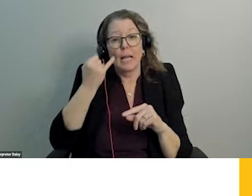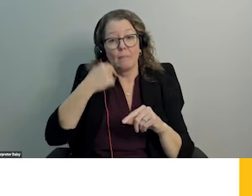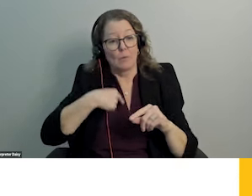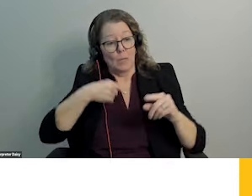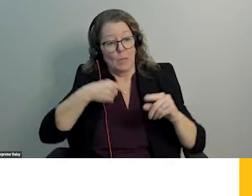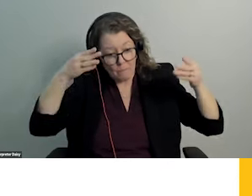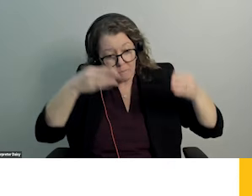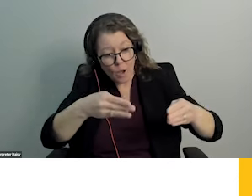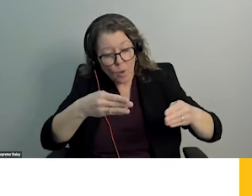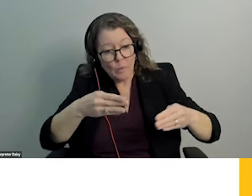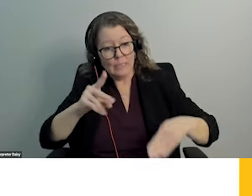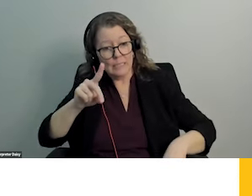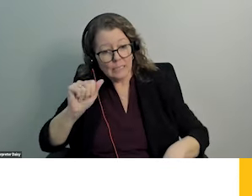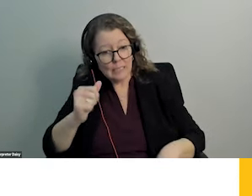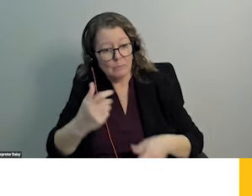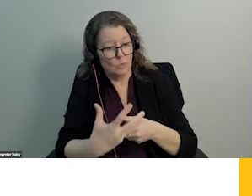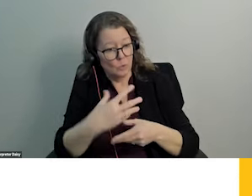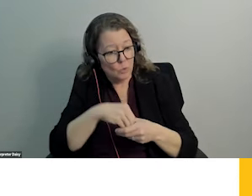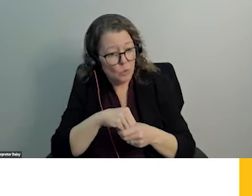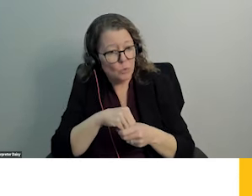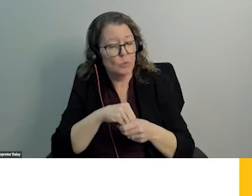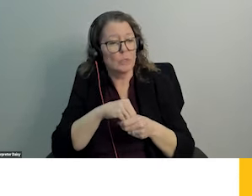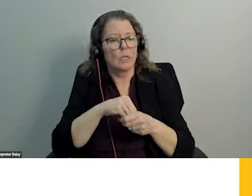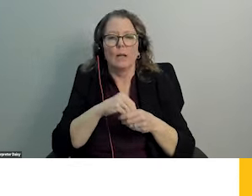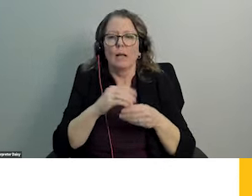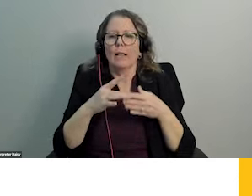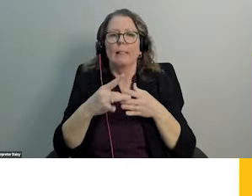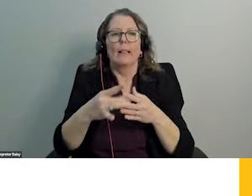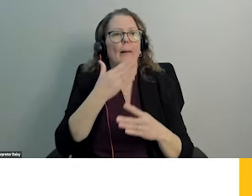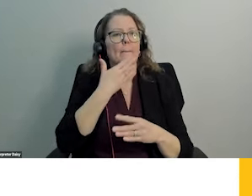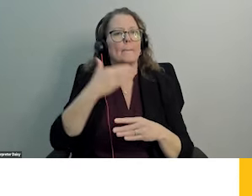and accessibility, it also leads to just better customer outreach,